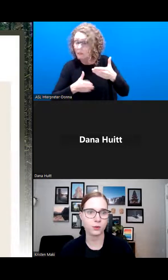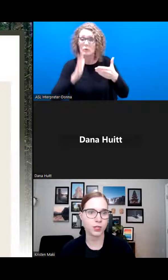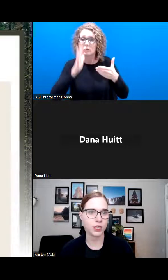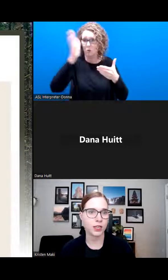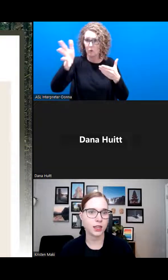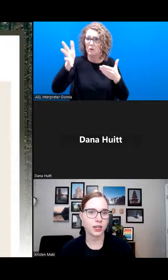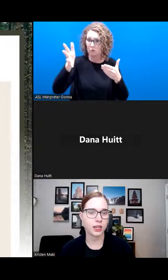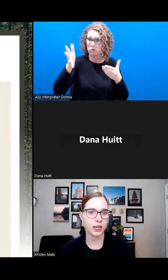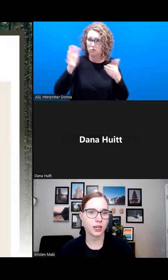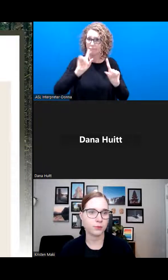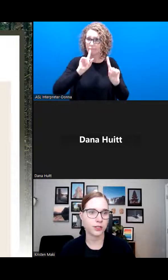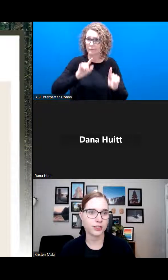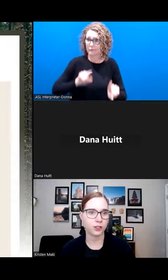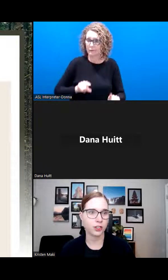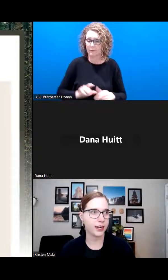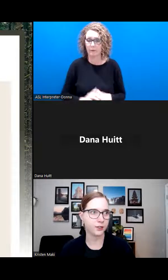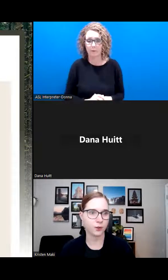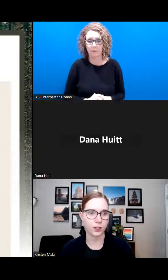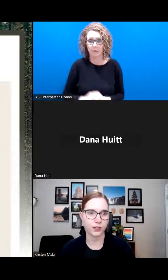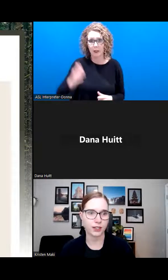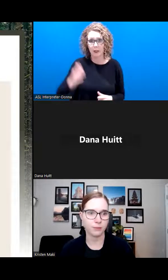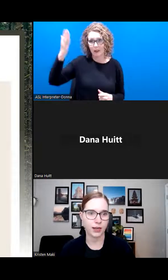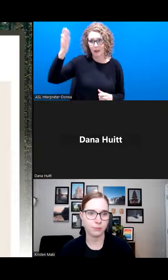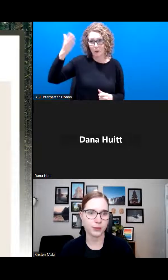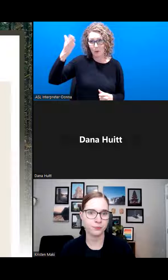And feel free to start getting your questions in now, and then we will